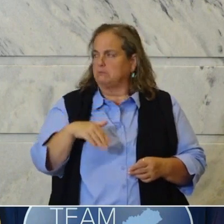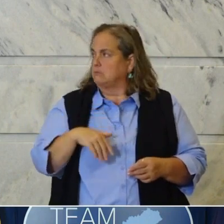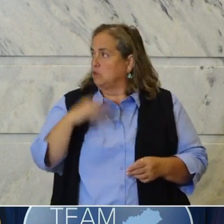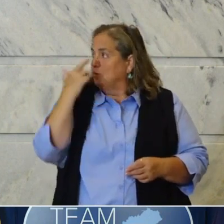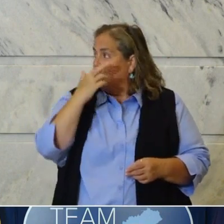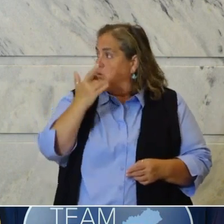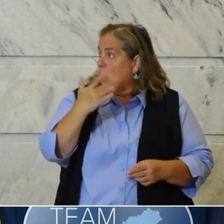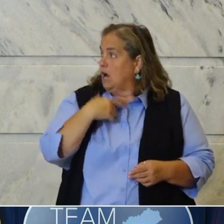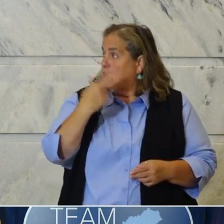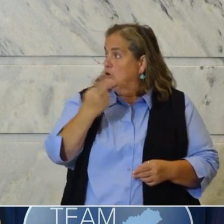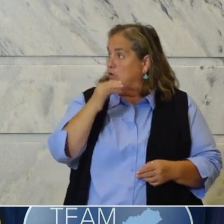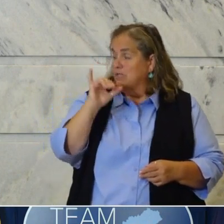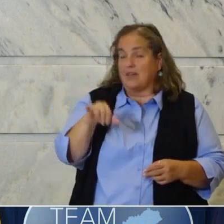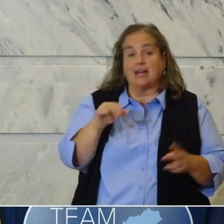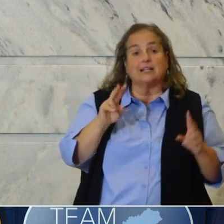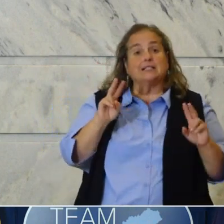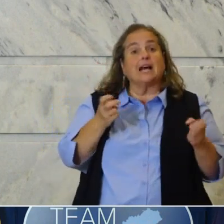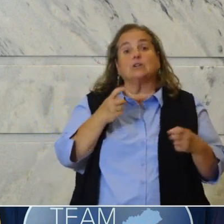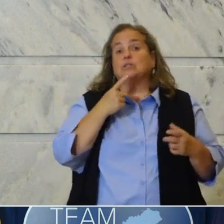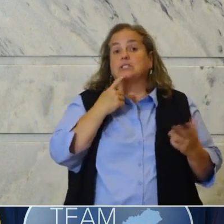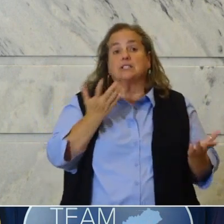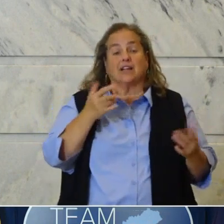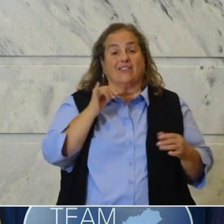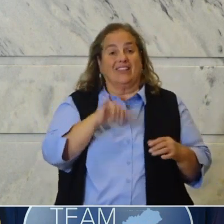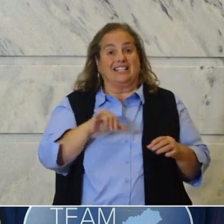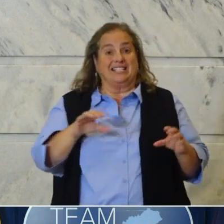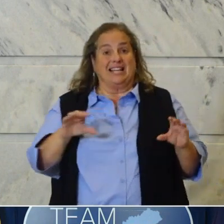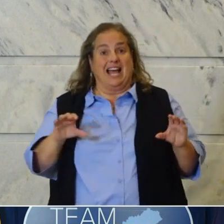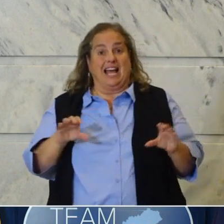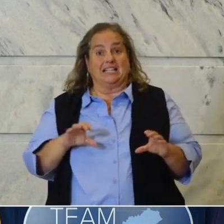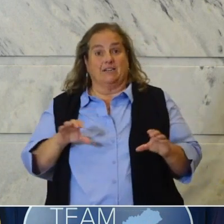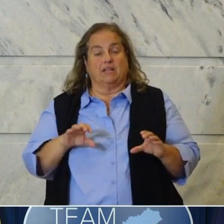title sort of says it all. Disease activity influences the safety of the